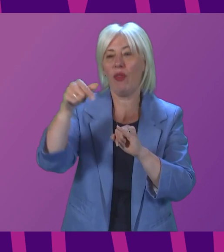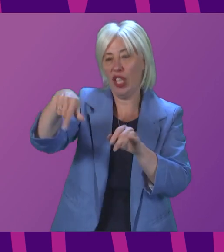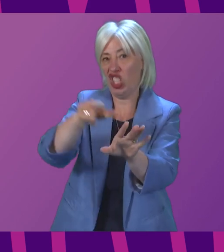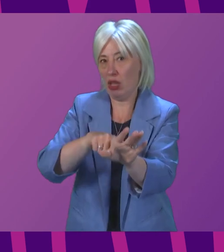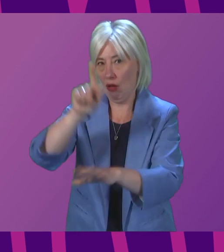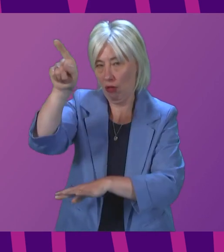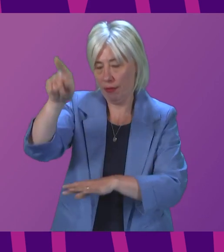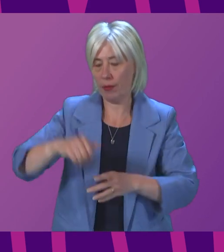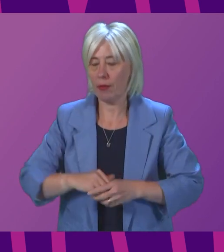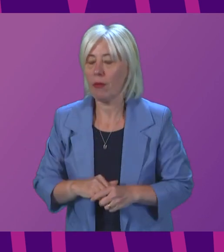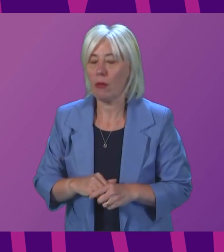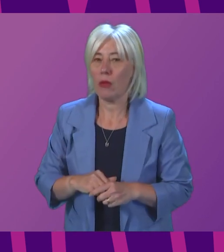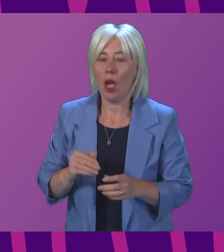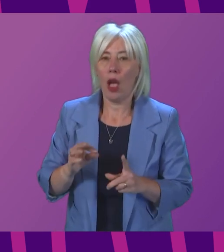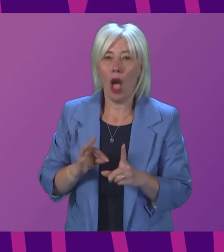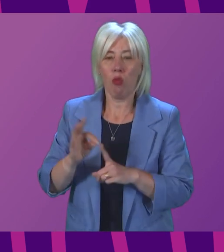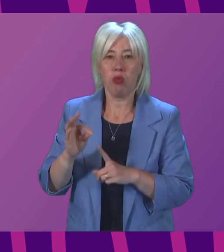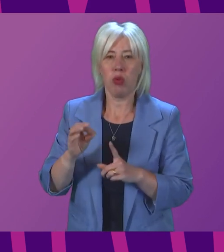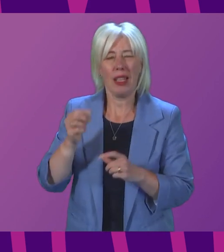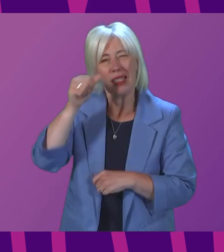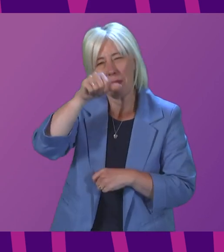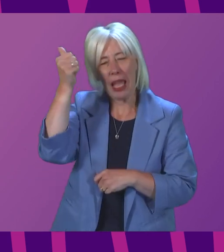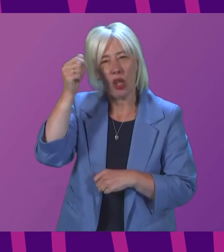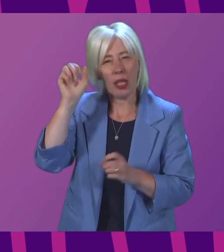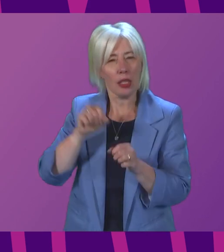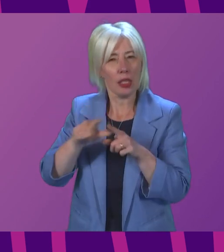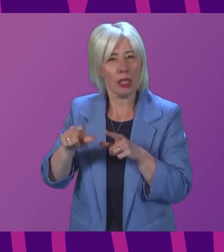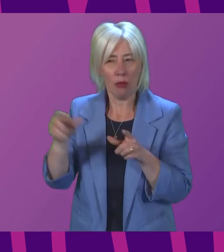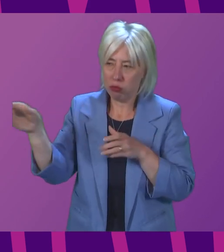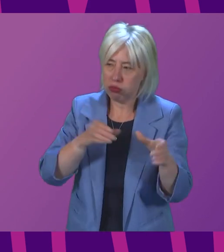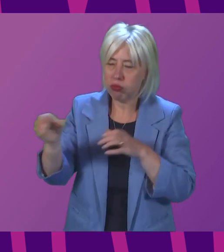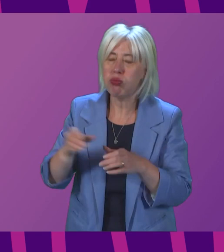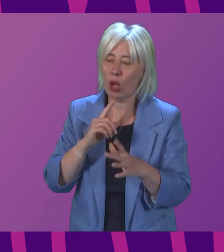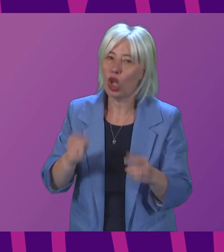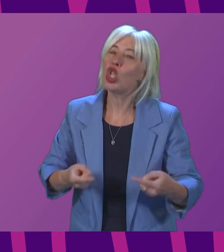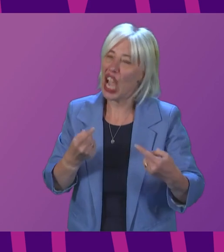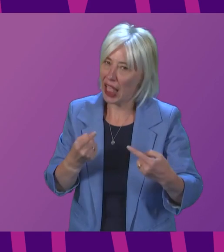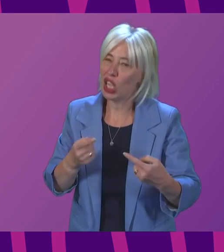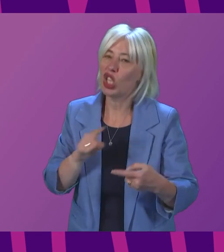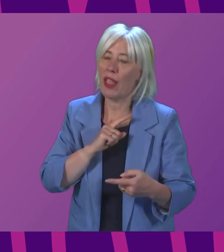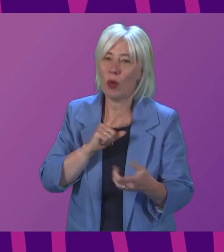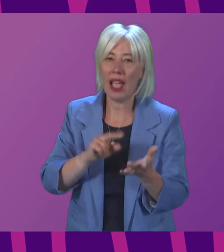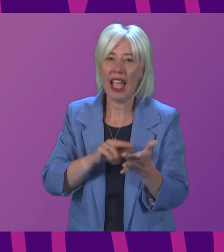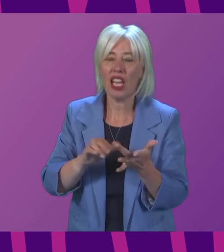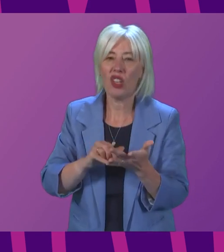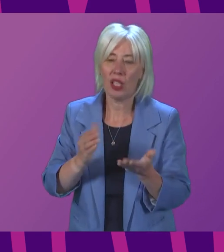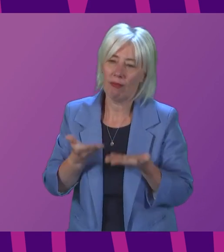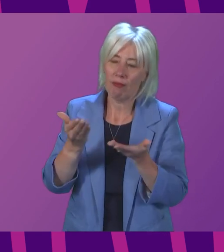Clearly, increasing specialist recruitment on that scale is not without its challenges. That is why we have provided the national health service with targeted additional funding